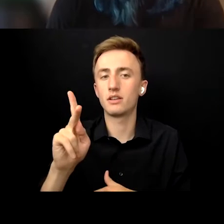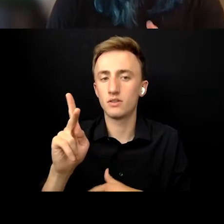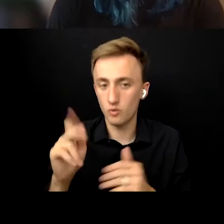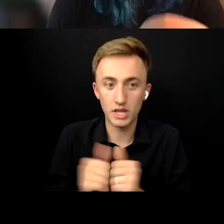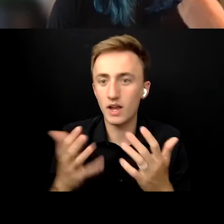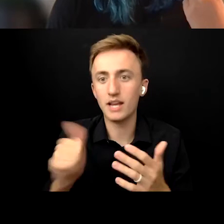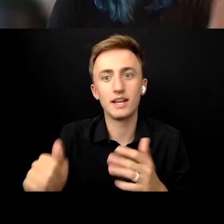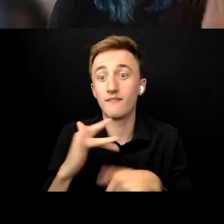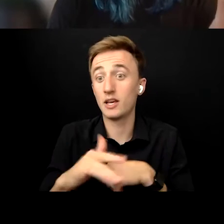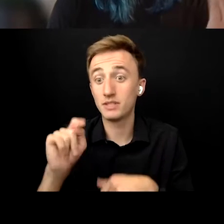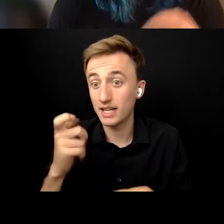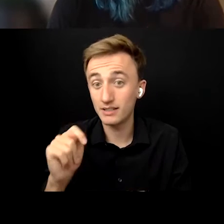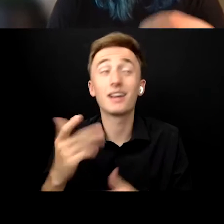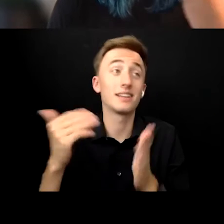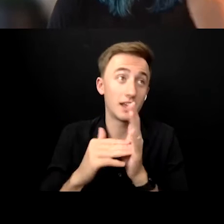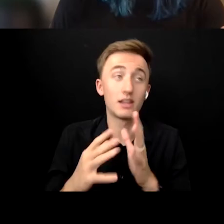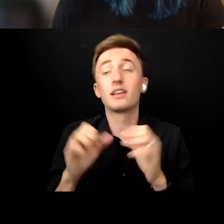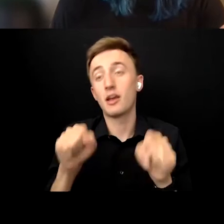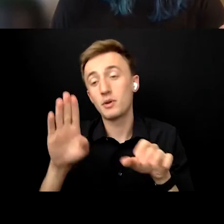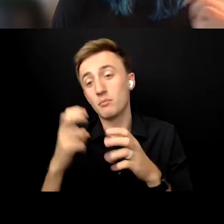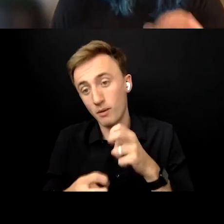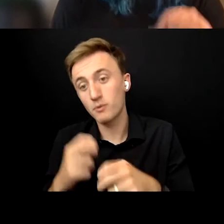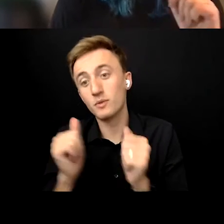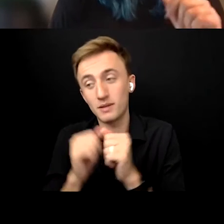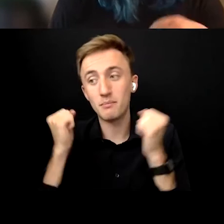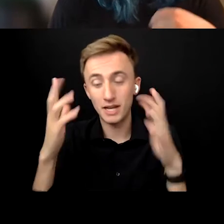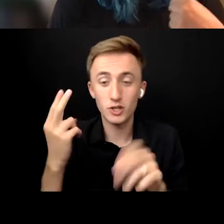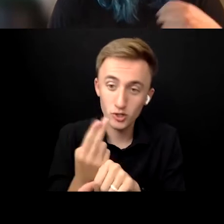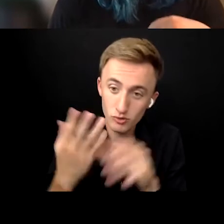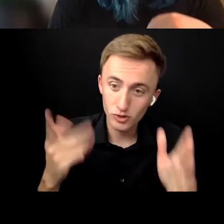that can be a problem for a lot of users. Might want to ask some questions about that in your code